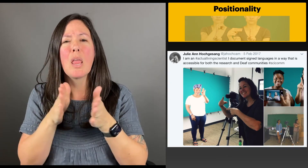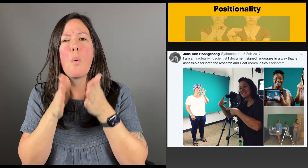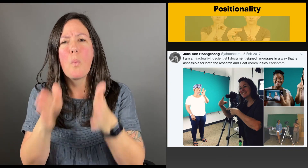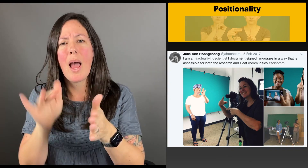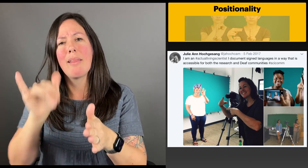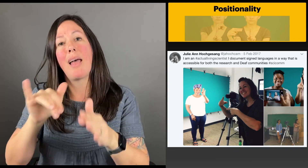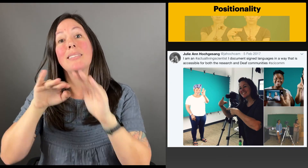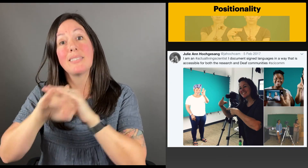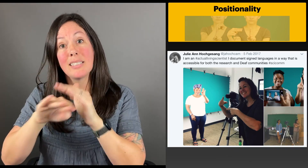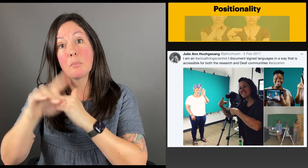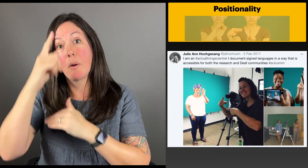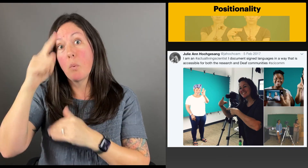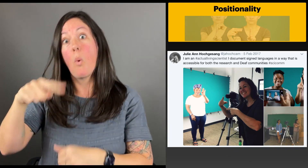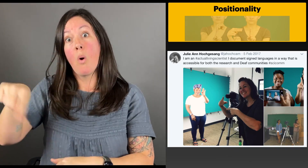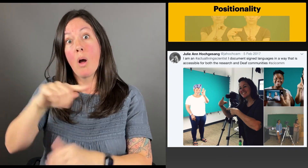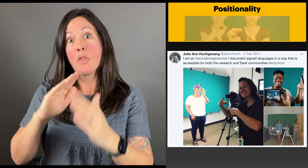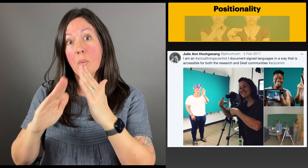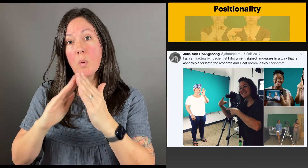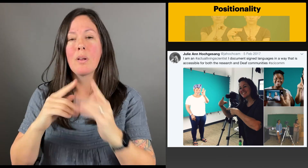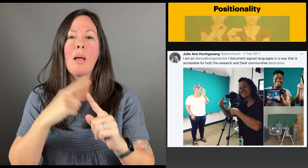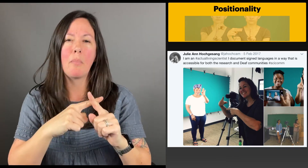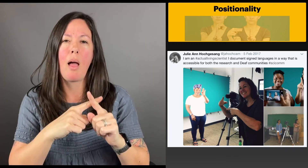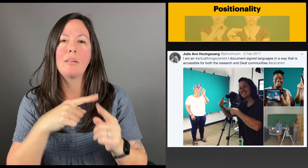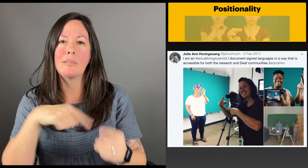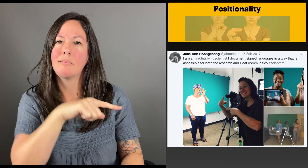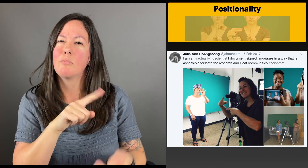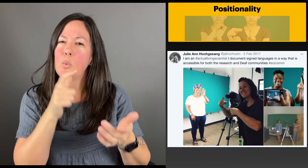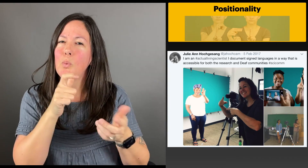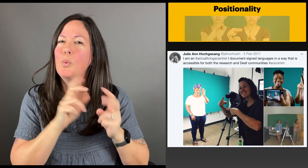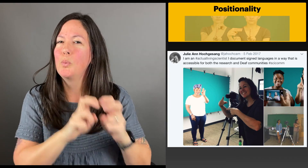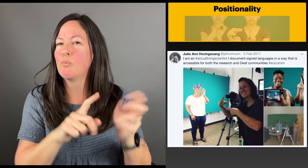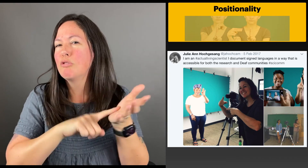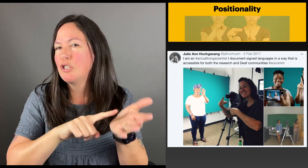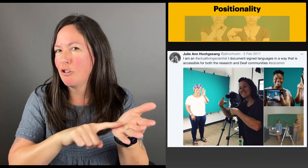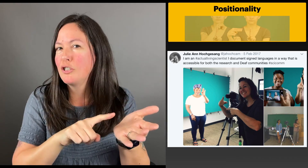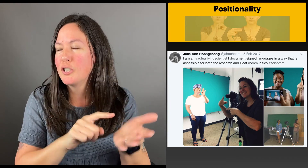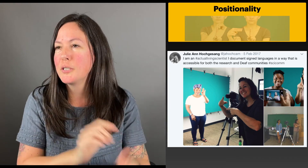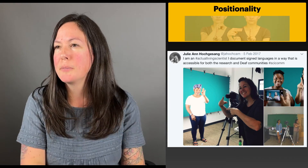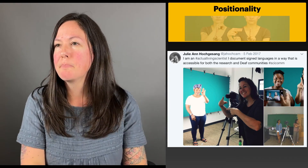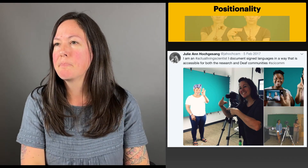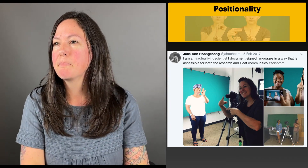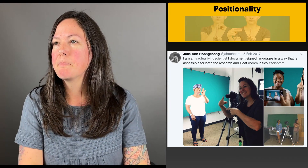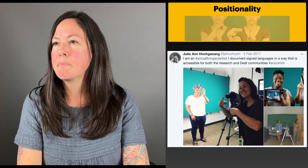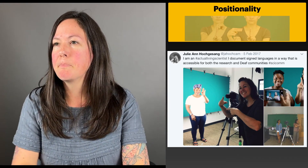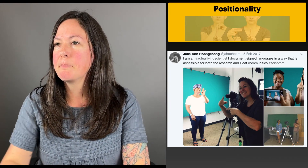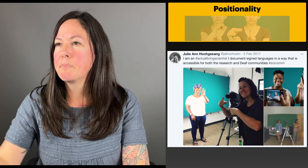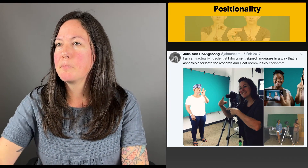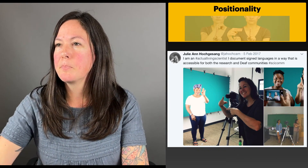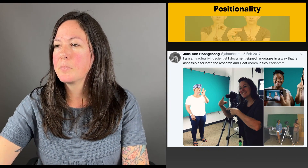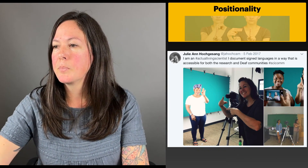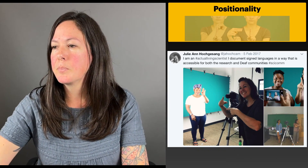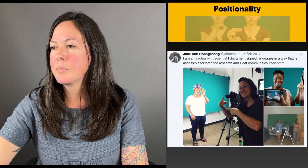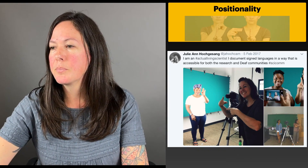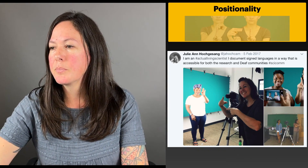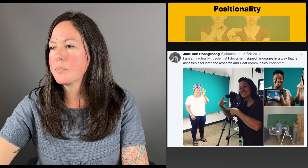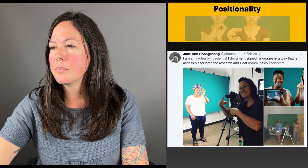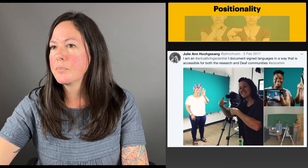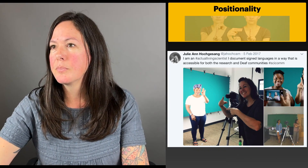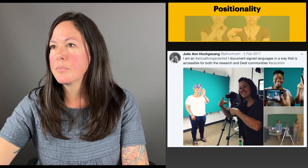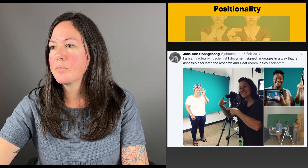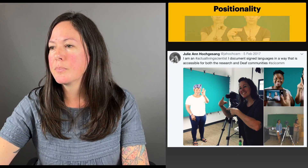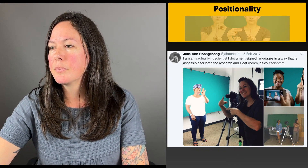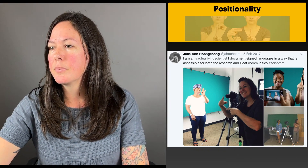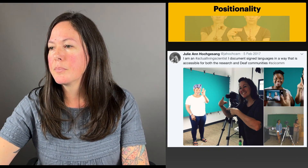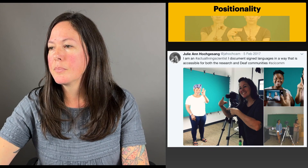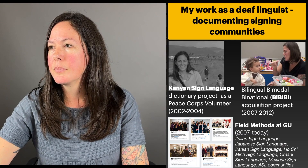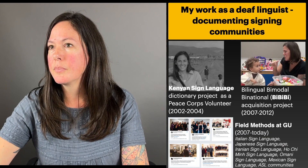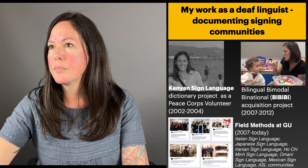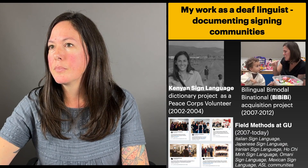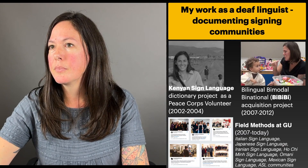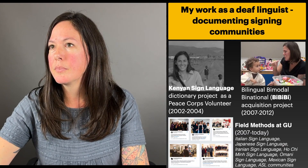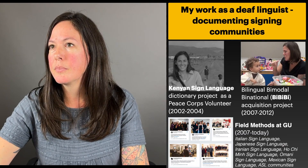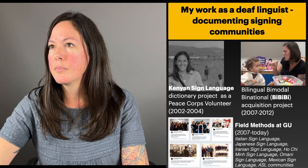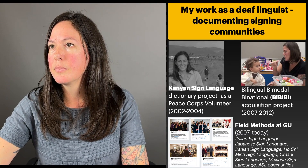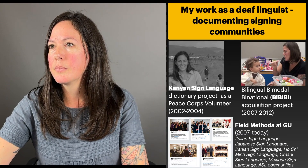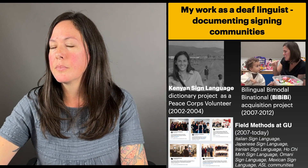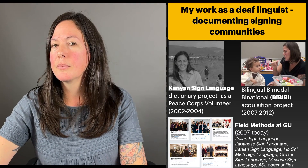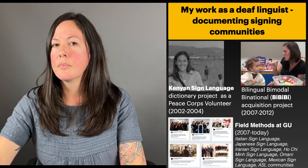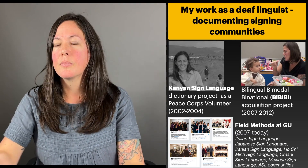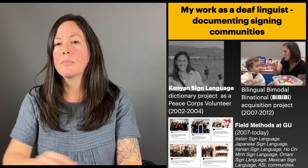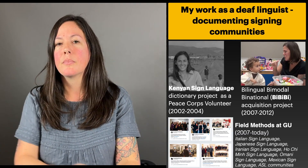It says "I'm an actual living scientist. I document signed languages in a way that is accessible to the communities, both research and deaf."